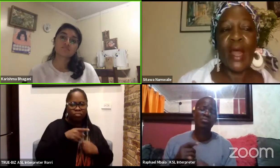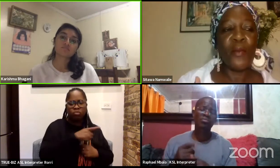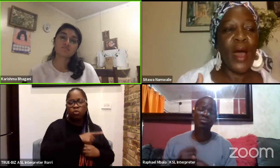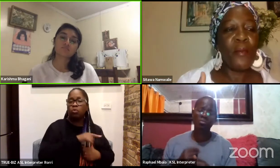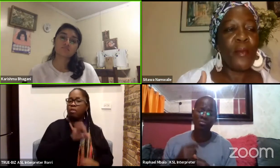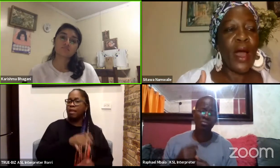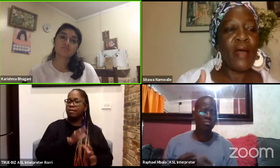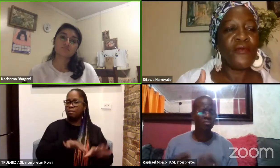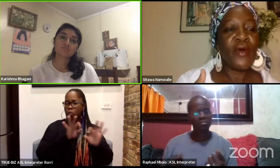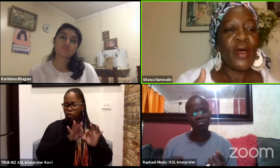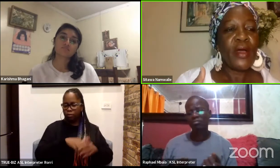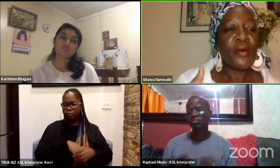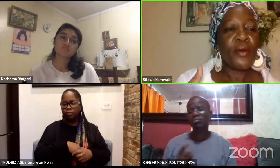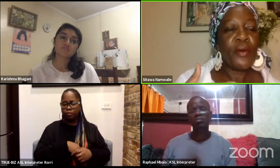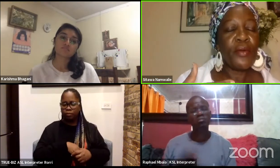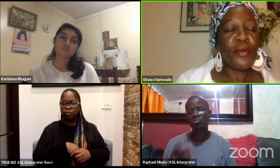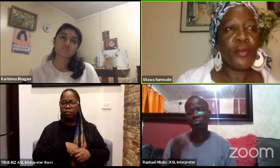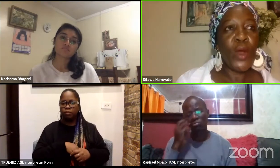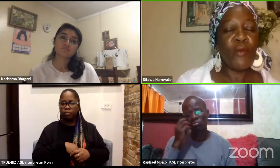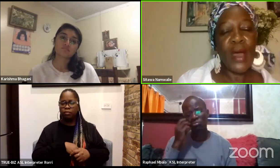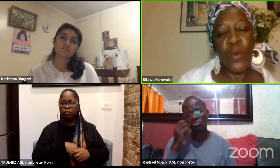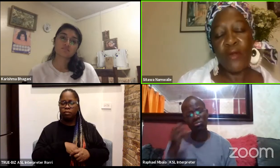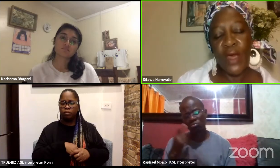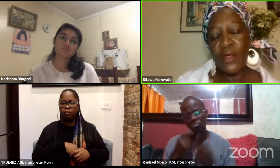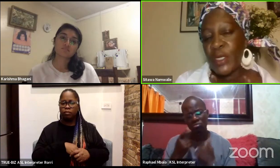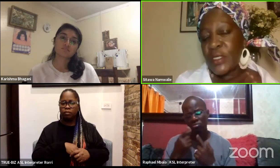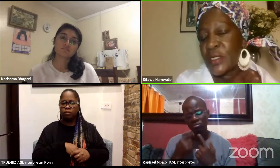I mean, one of the other pieces